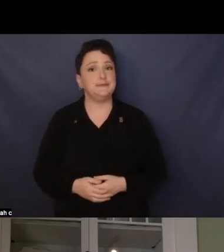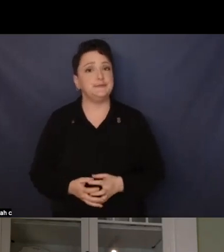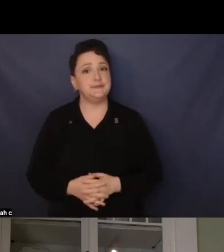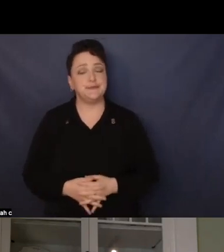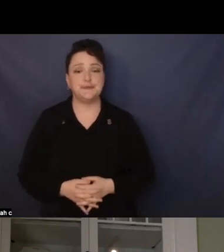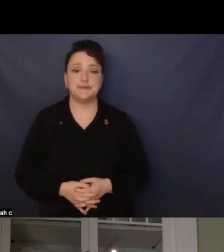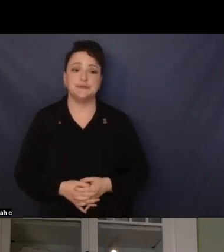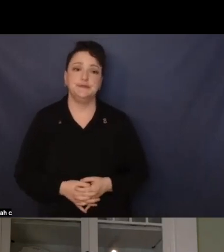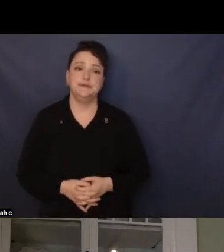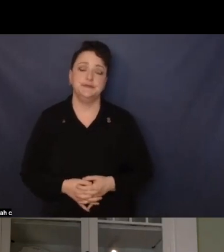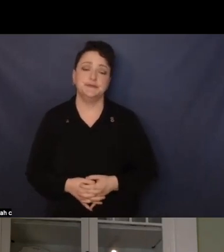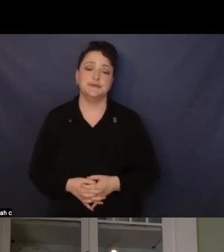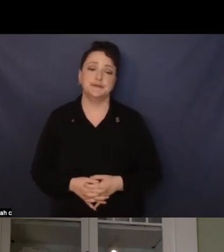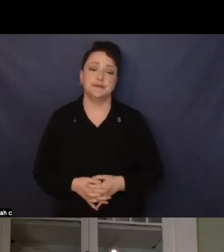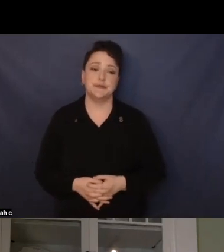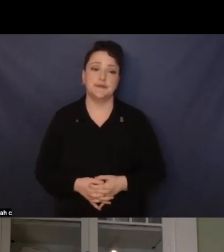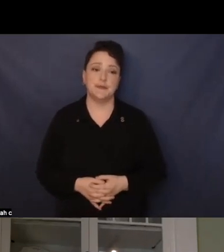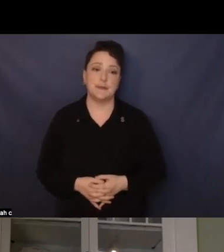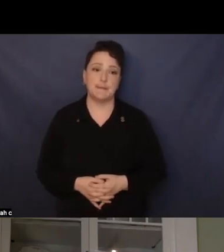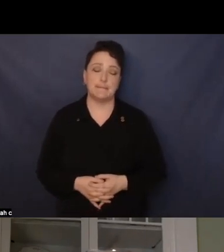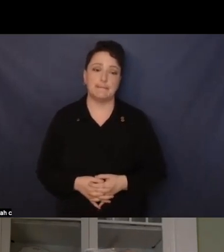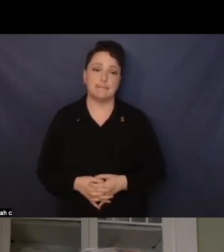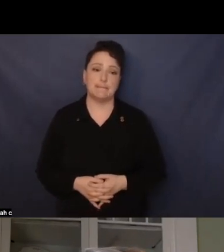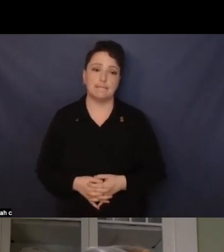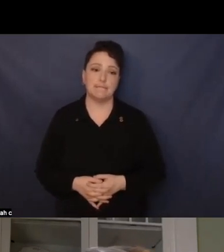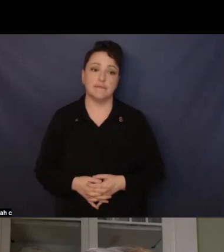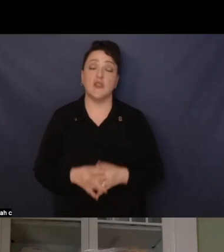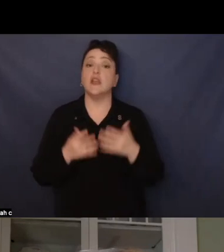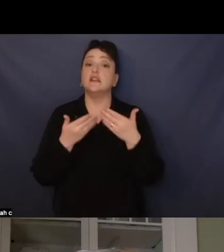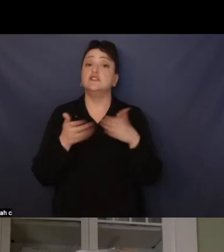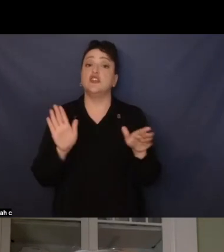So if you are looking to find out who the general counsel is for a healthcare provider,